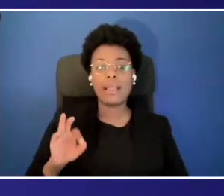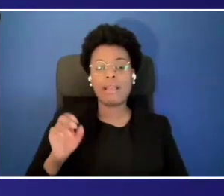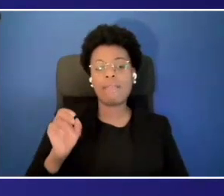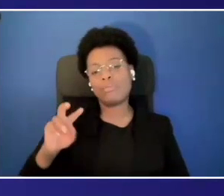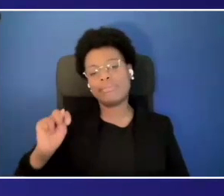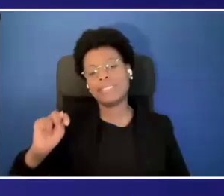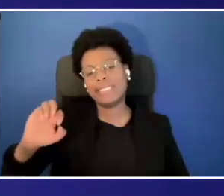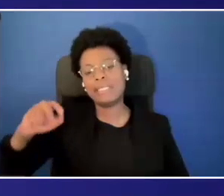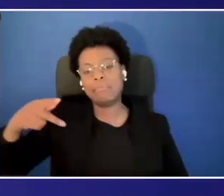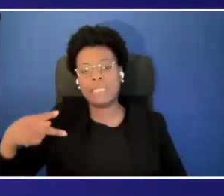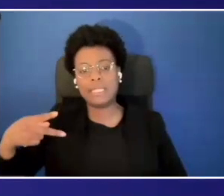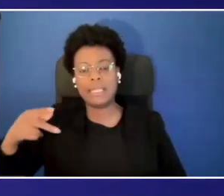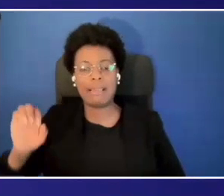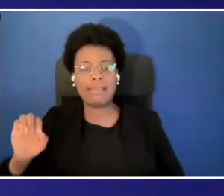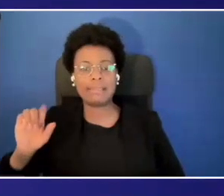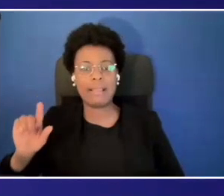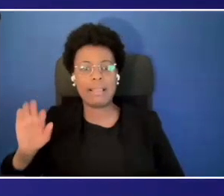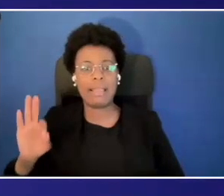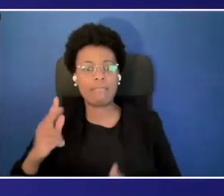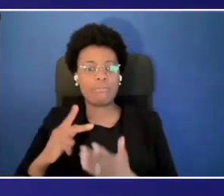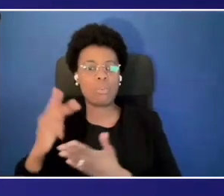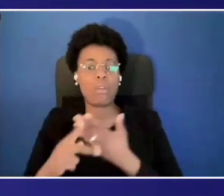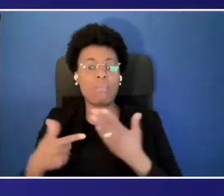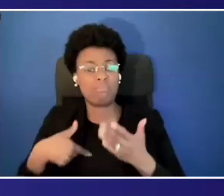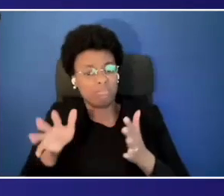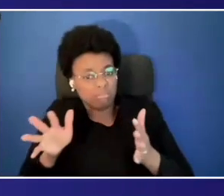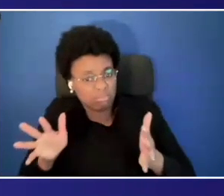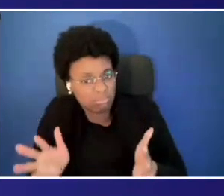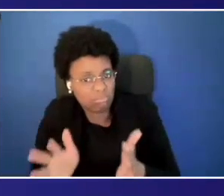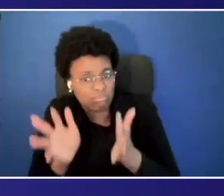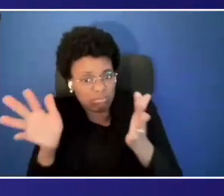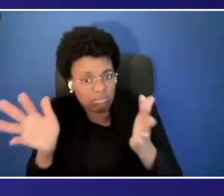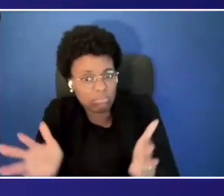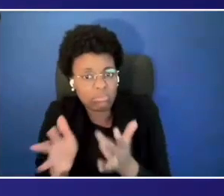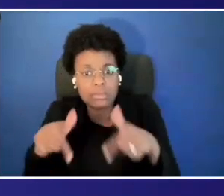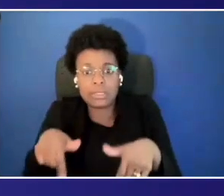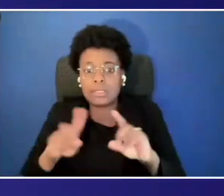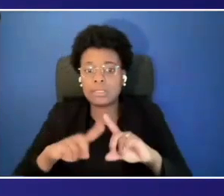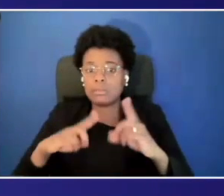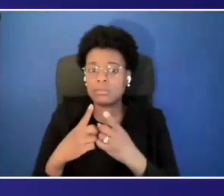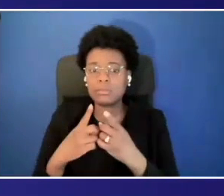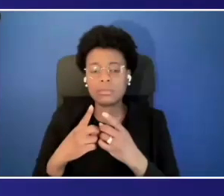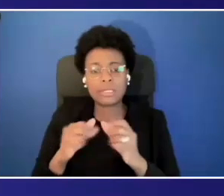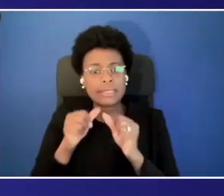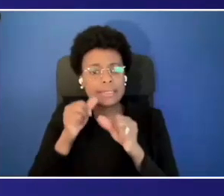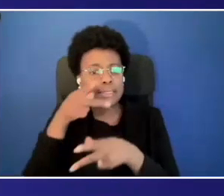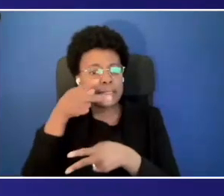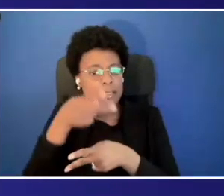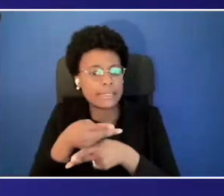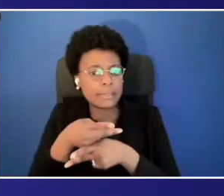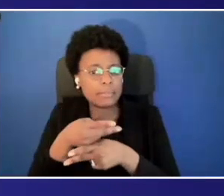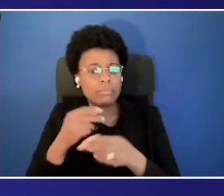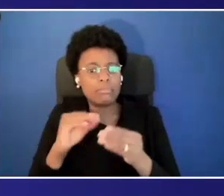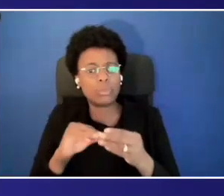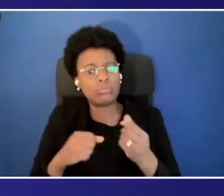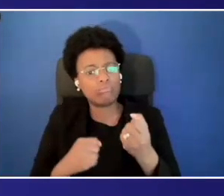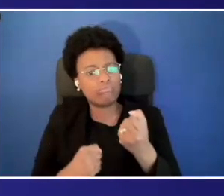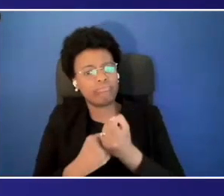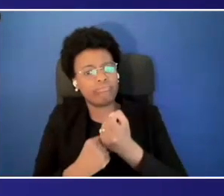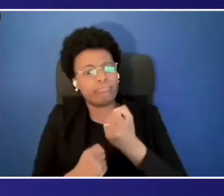I'm here to urge the US Department of Education to preserve and strengthen income driven payment plans and the PSLF program.